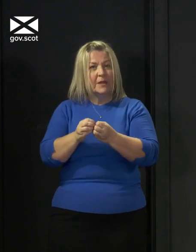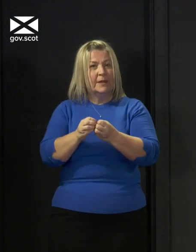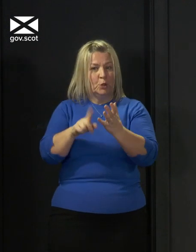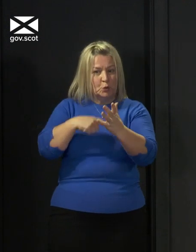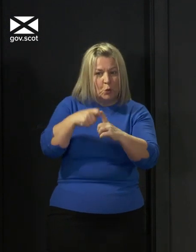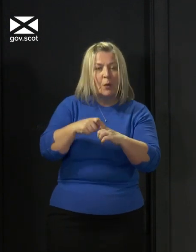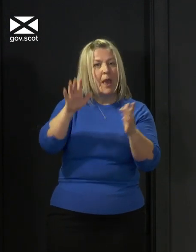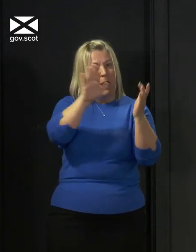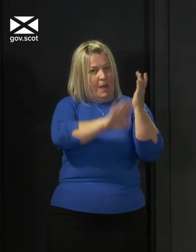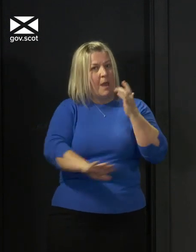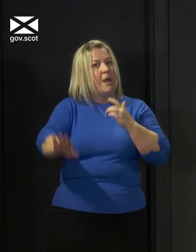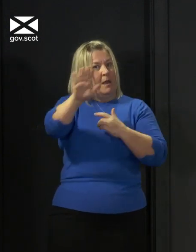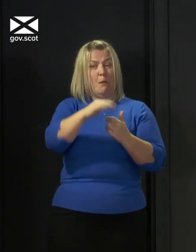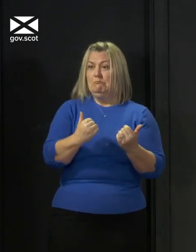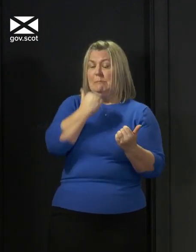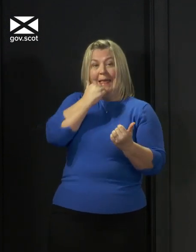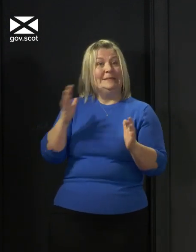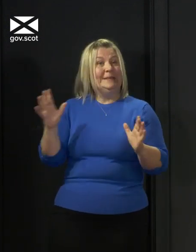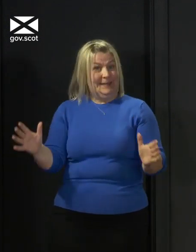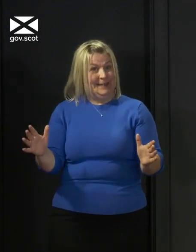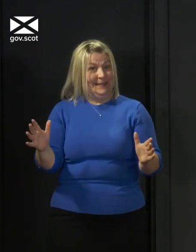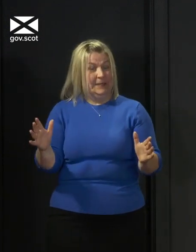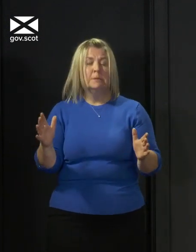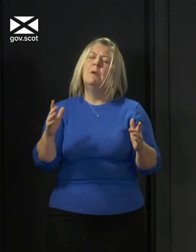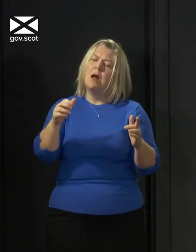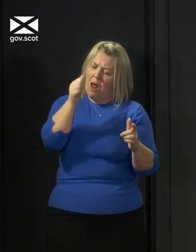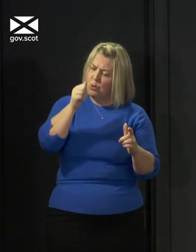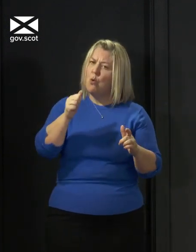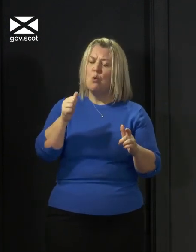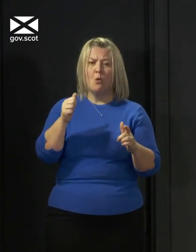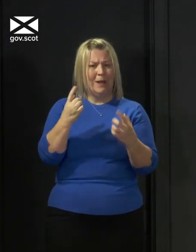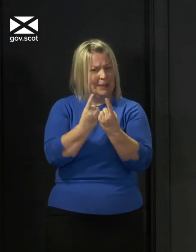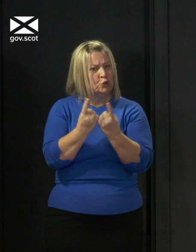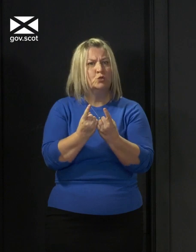that are issues that have our ongoing attention at each and every single day